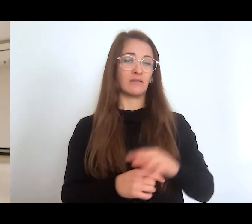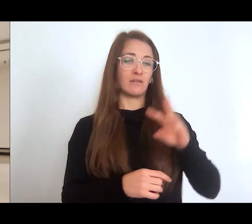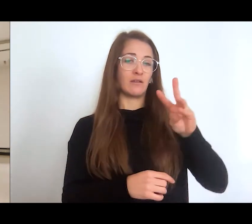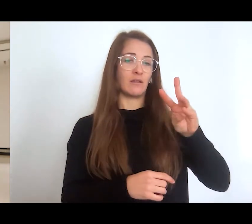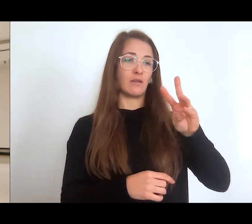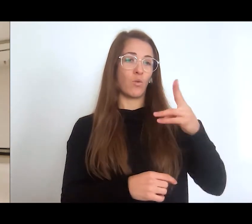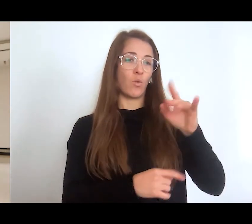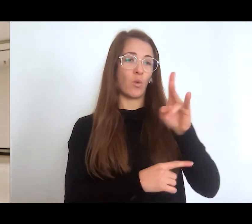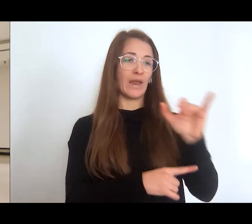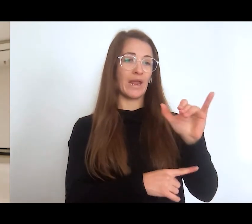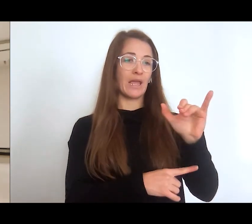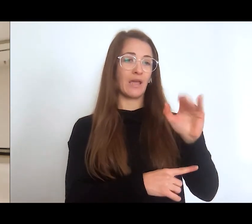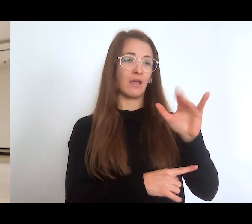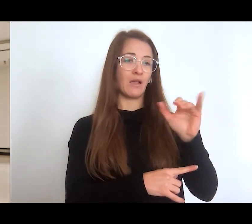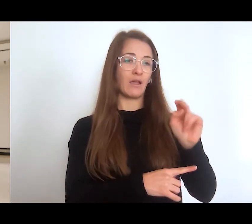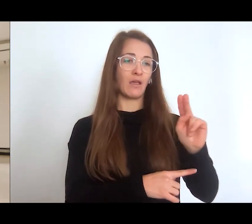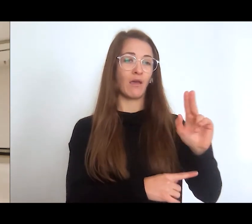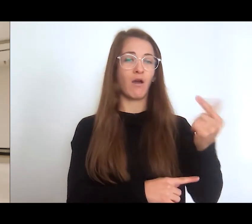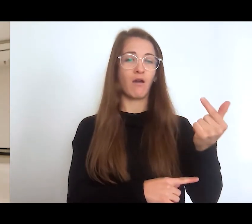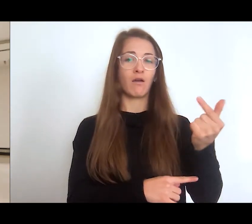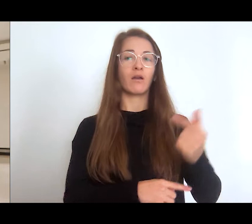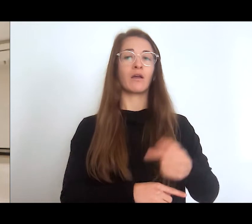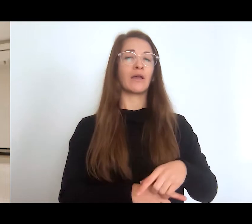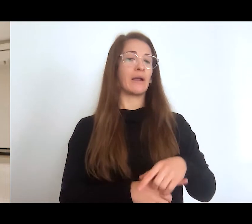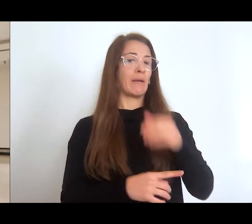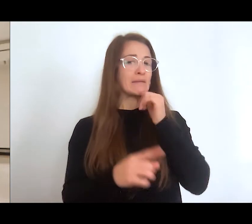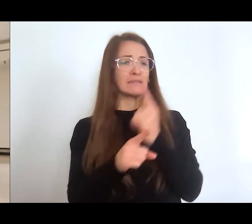THE MEDICAL FIELD AND MY SISTERS